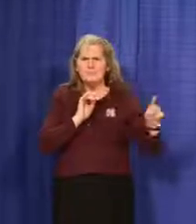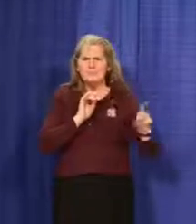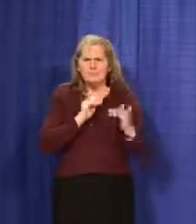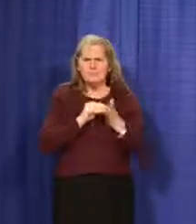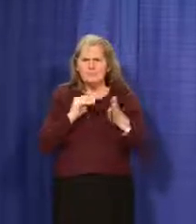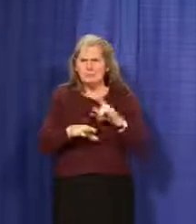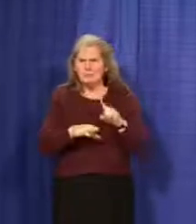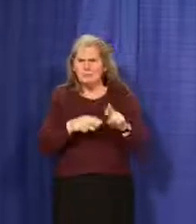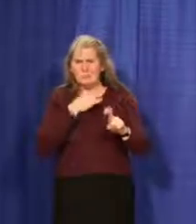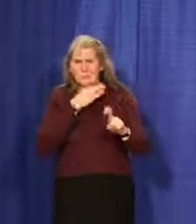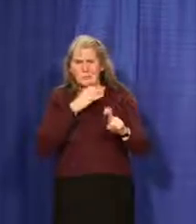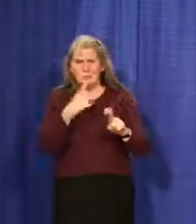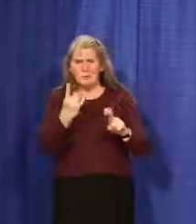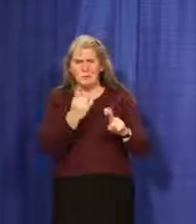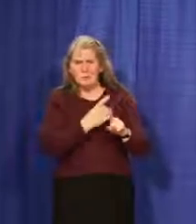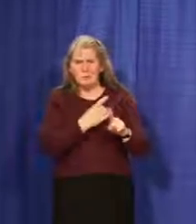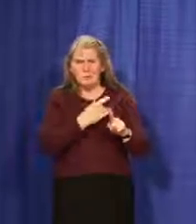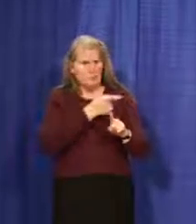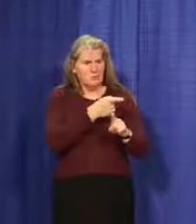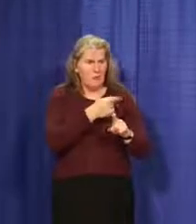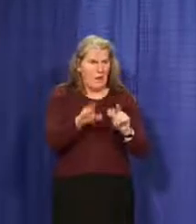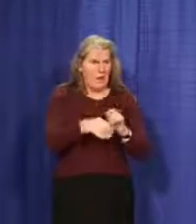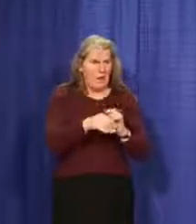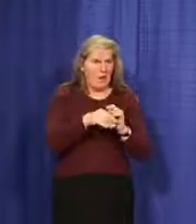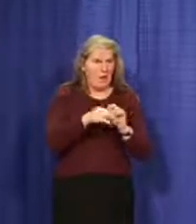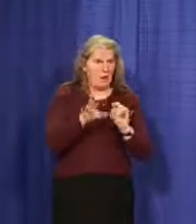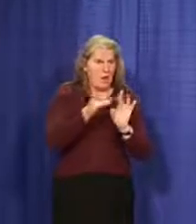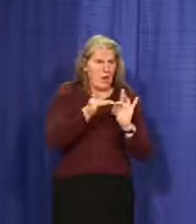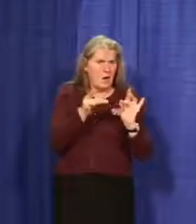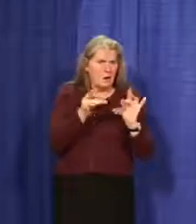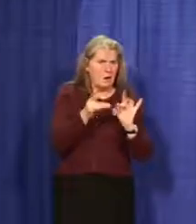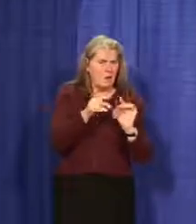of the schools. I was wondering if anyone can comment on if that is being